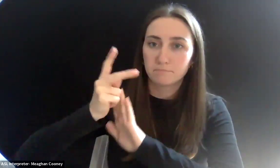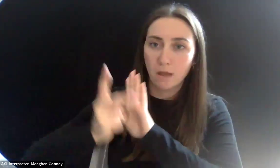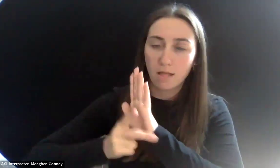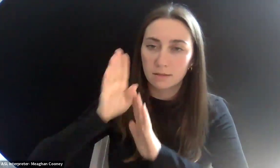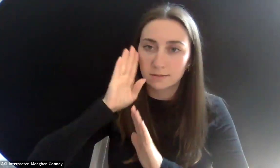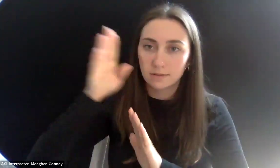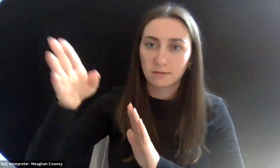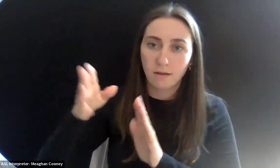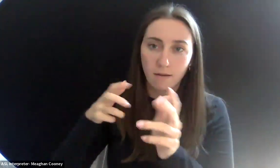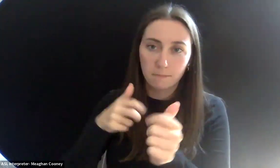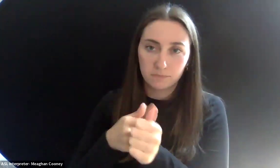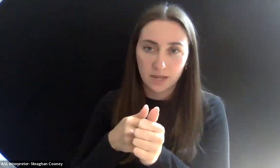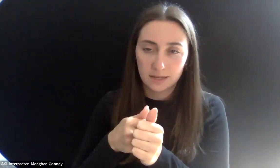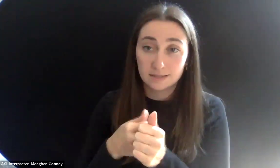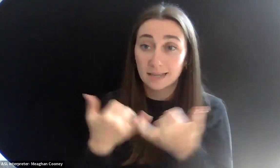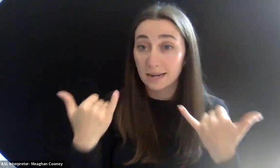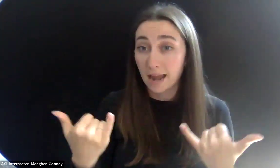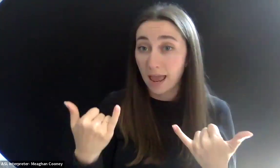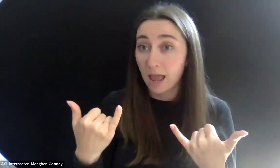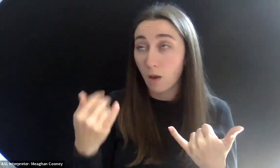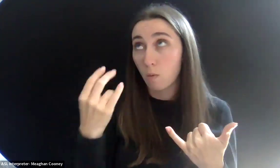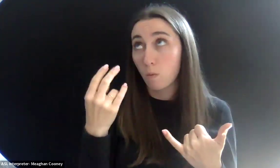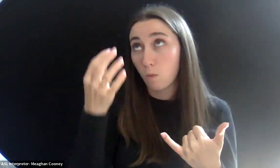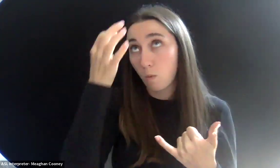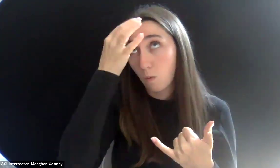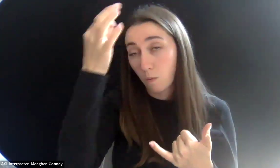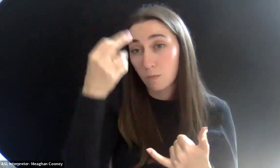So it's been over a year, almost two years at this point and we